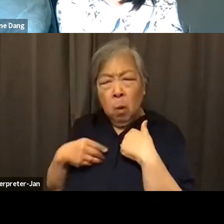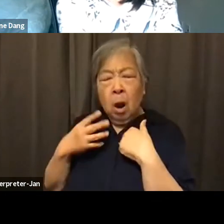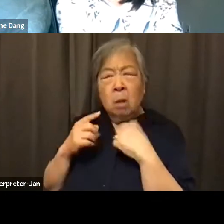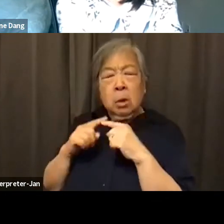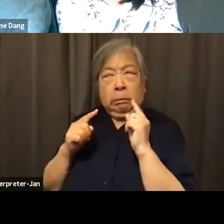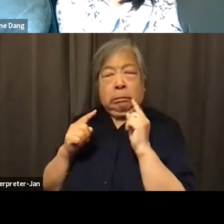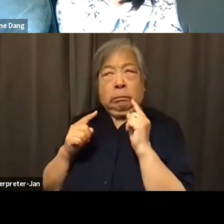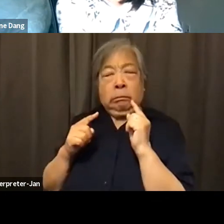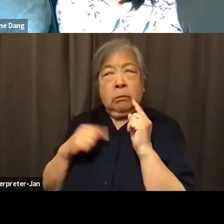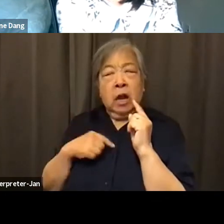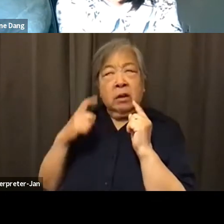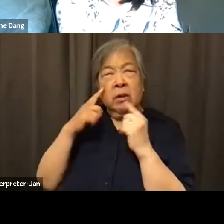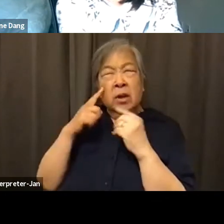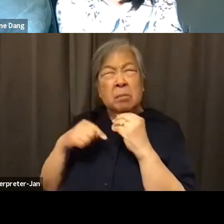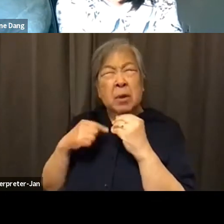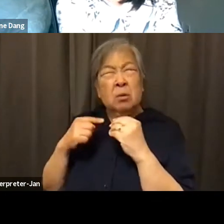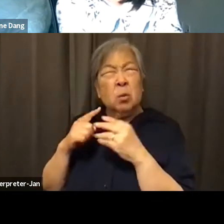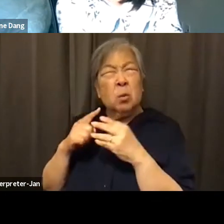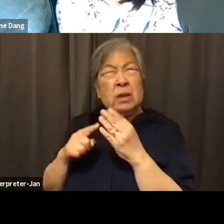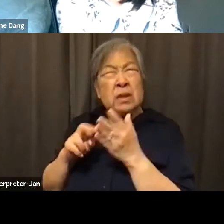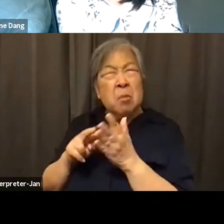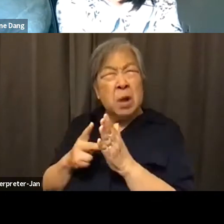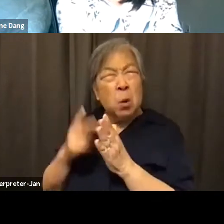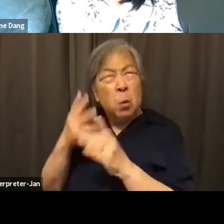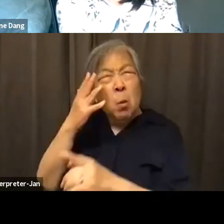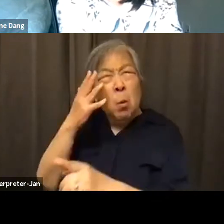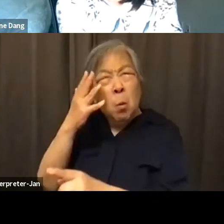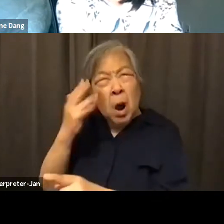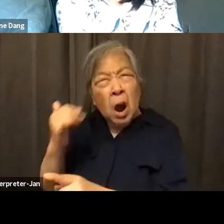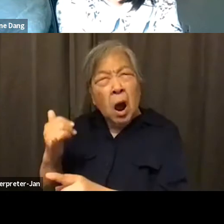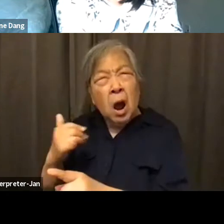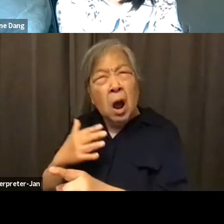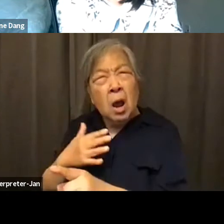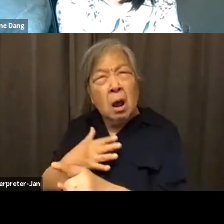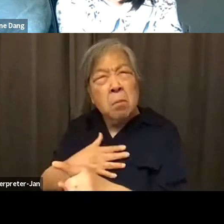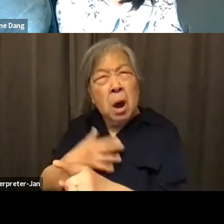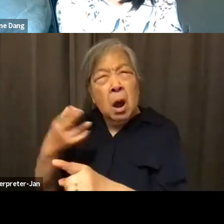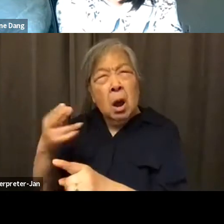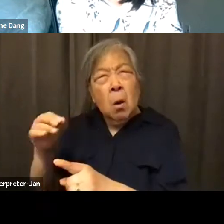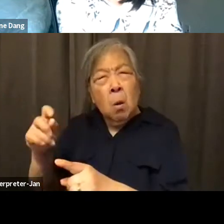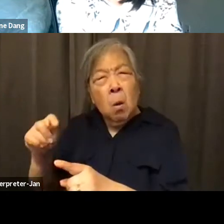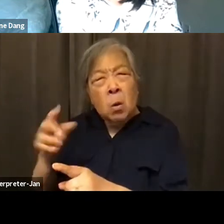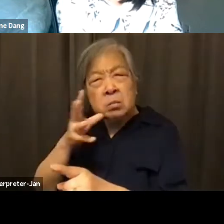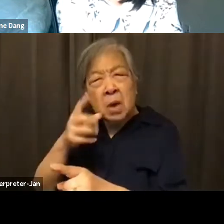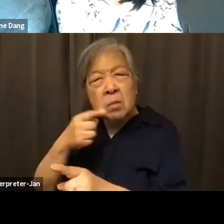about what that meant and why she was saying that to me, and I realize that in her eyes